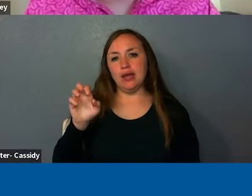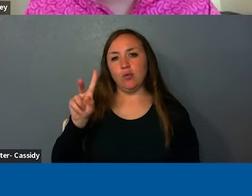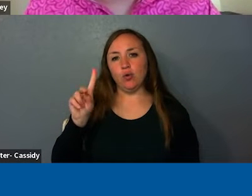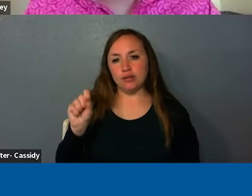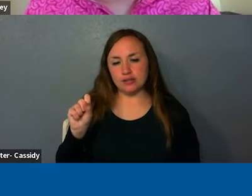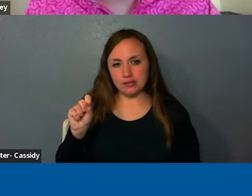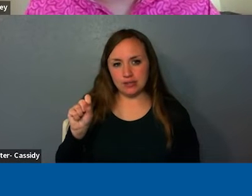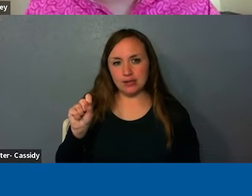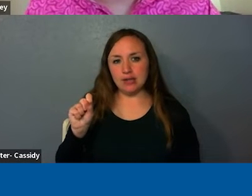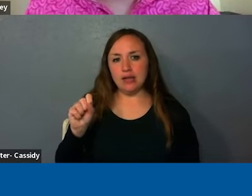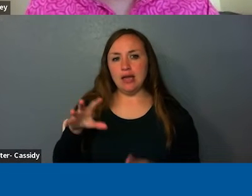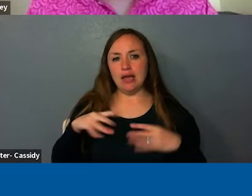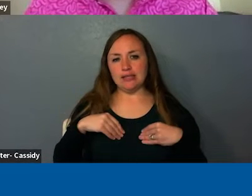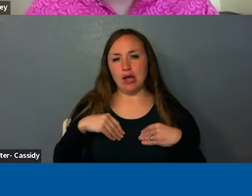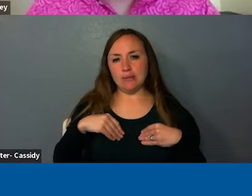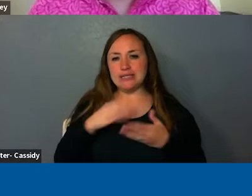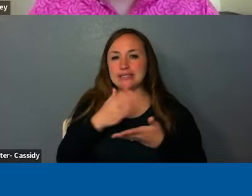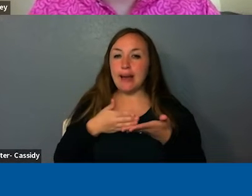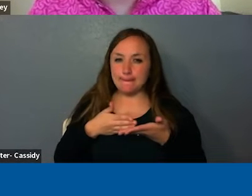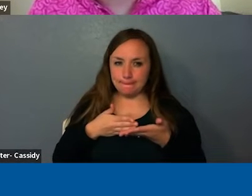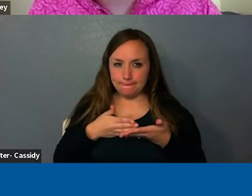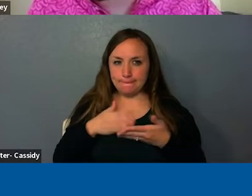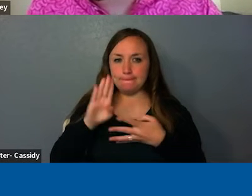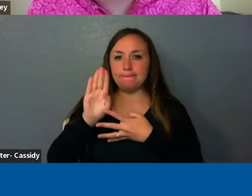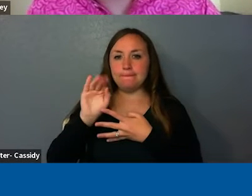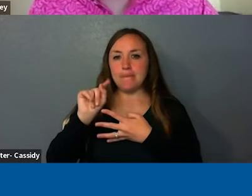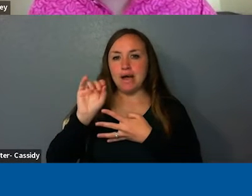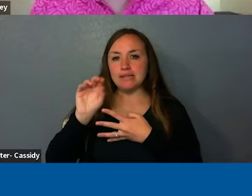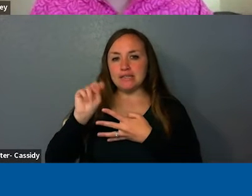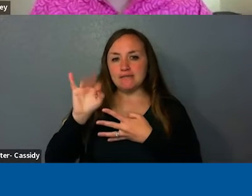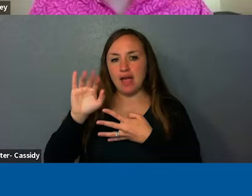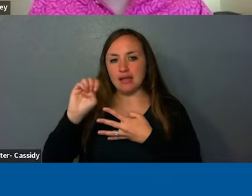it actually adopted a subsection, ButtonFace, Window, Highlight, HighlightText and WindowText.